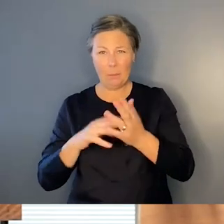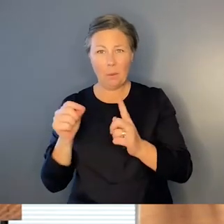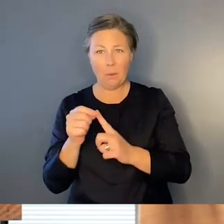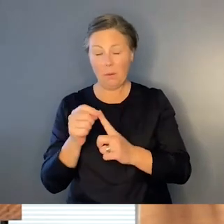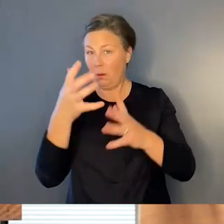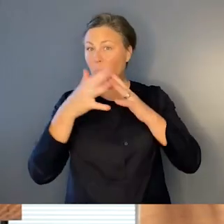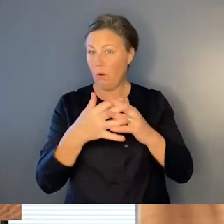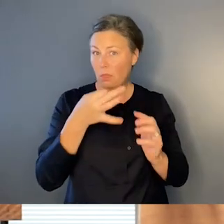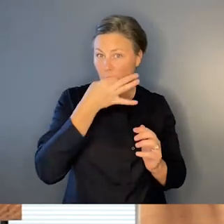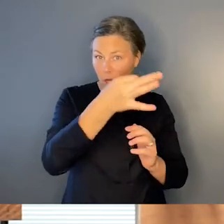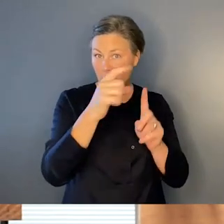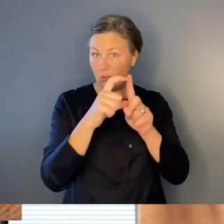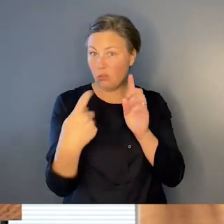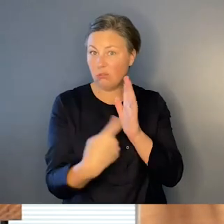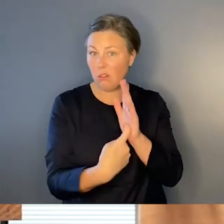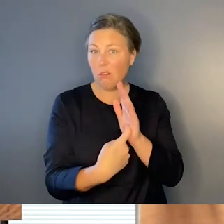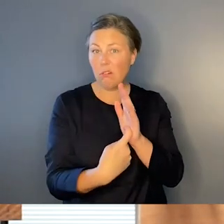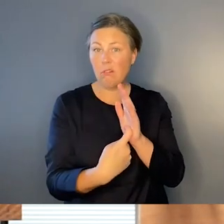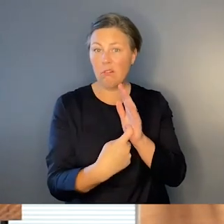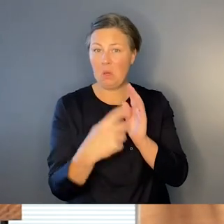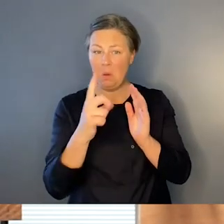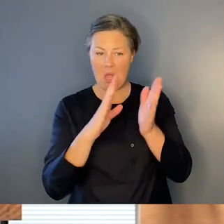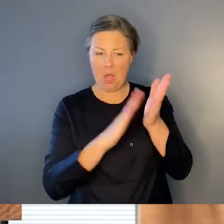then it may be that talk to a health professional, your GP,